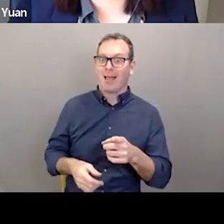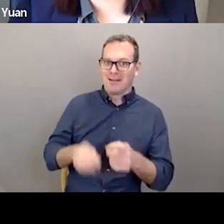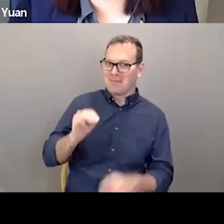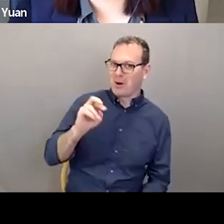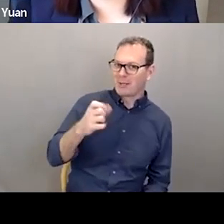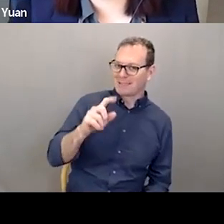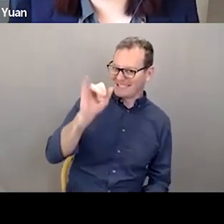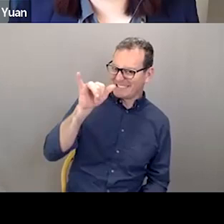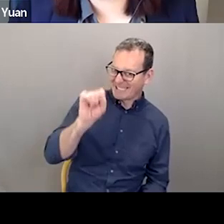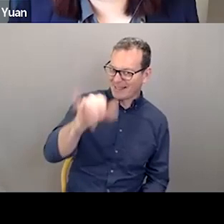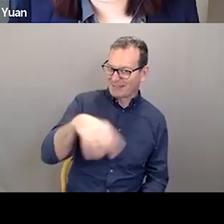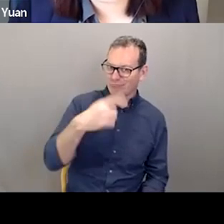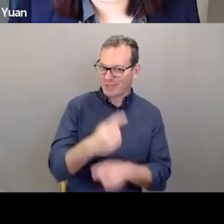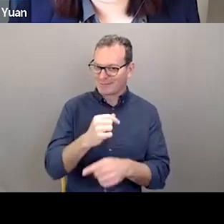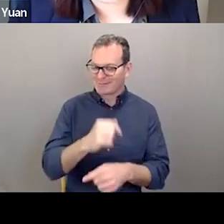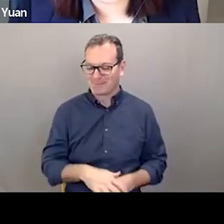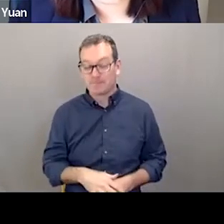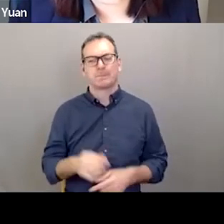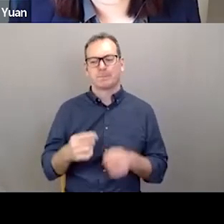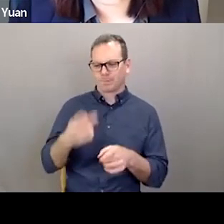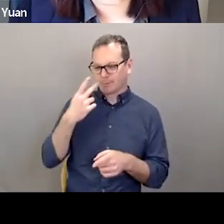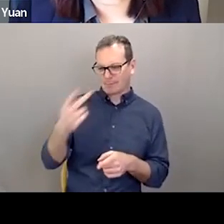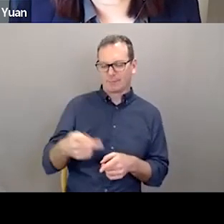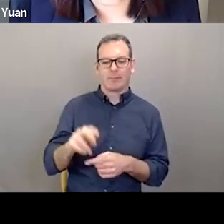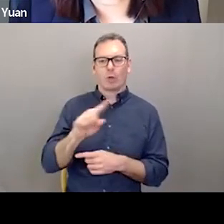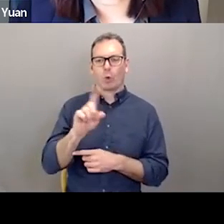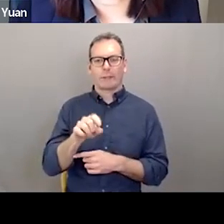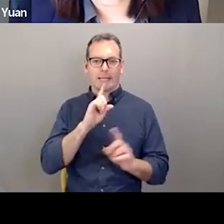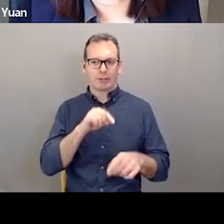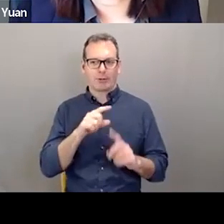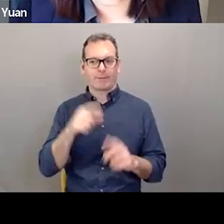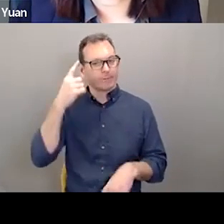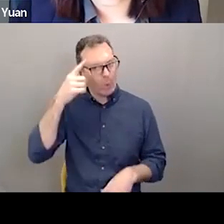we have a question on the Q&A for Normand I’ll read it out loud for the translators